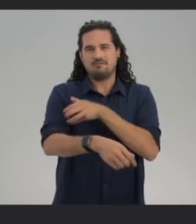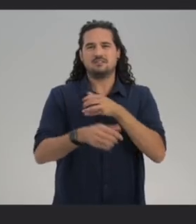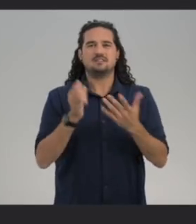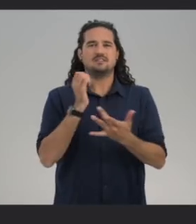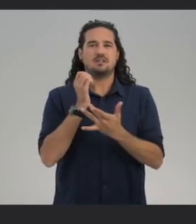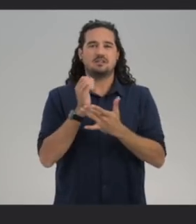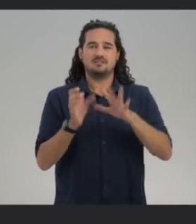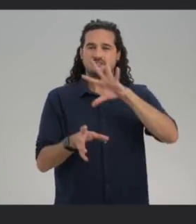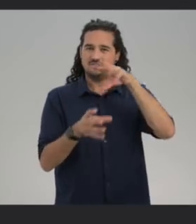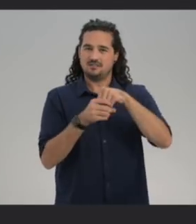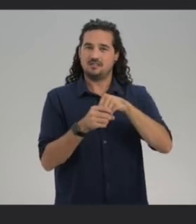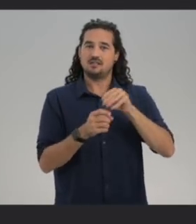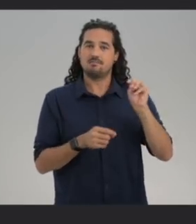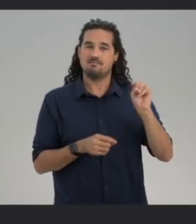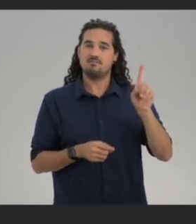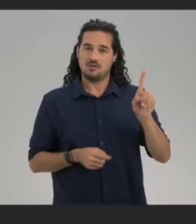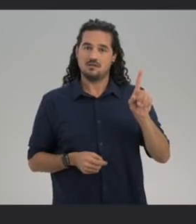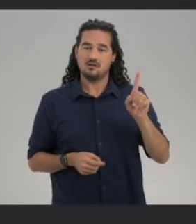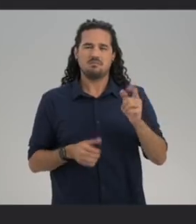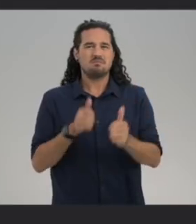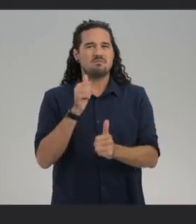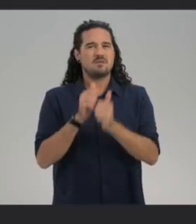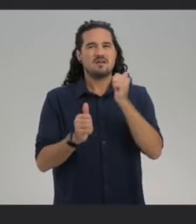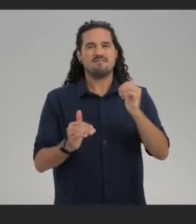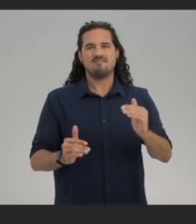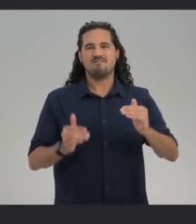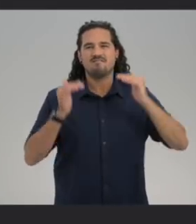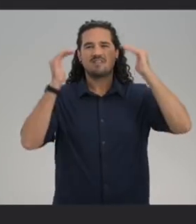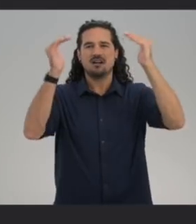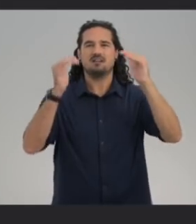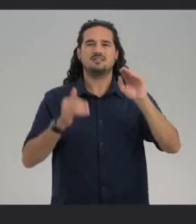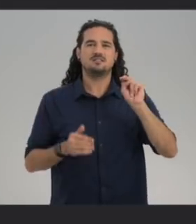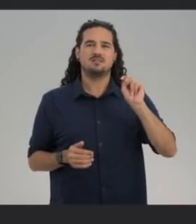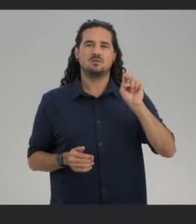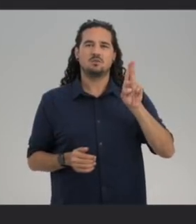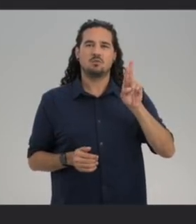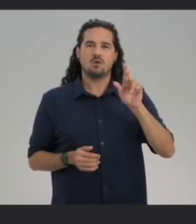M1 features our most advanced Neural Engine. With a 16-core design,